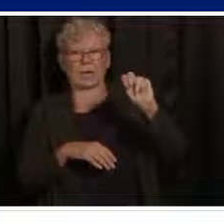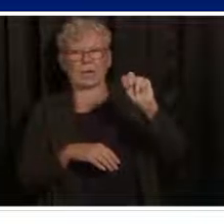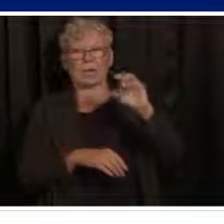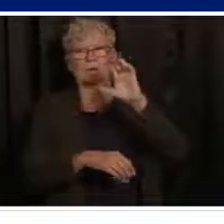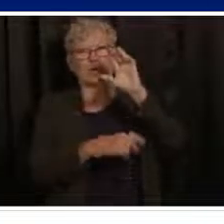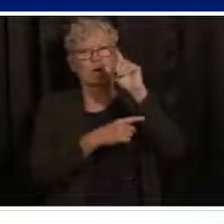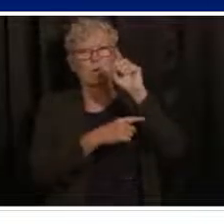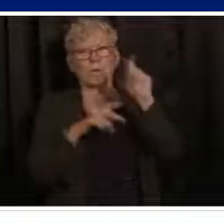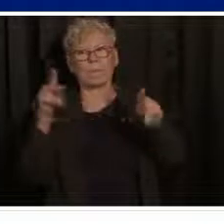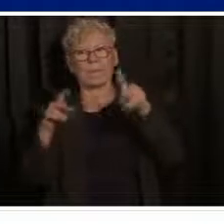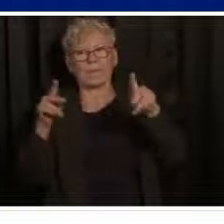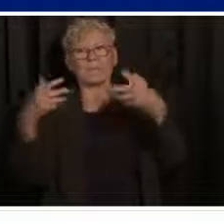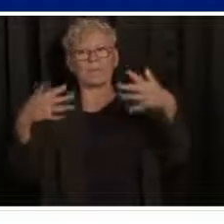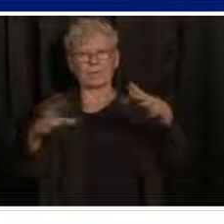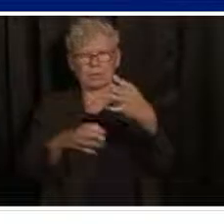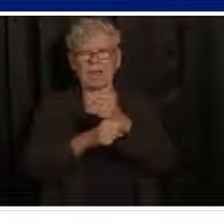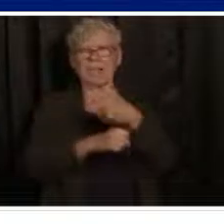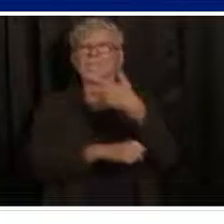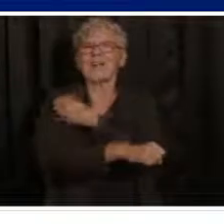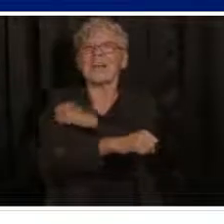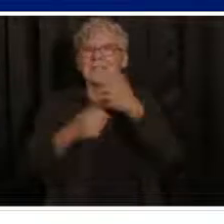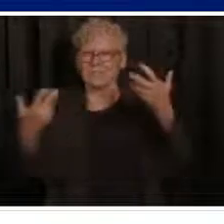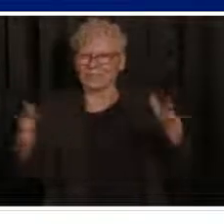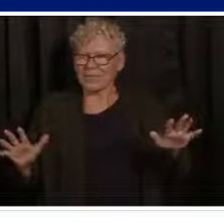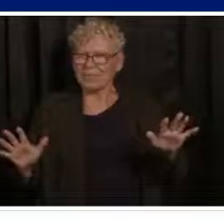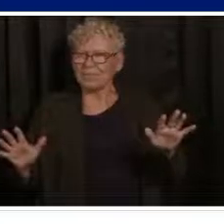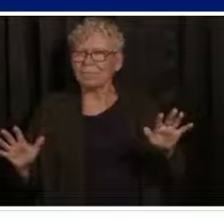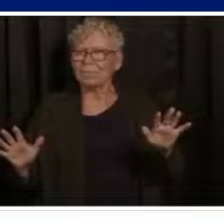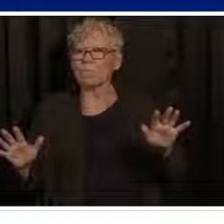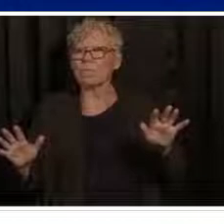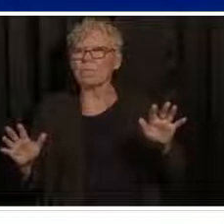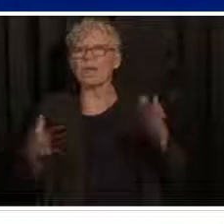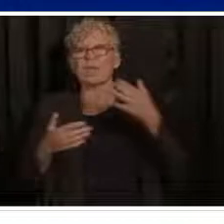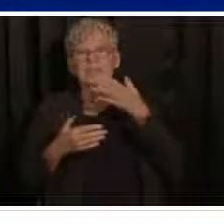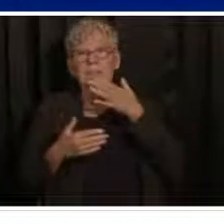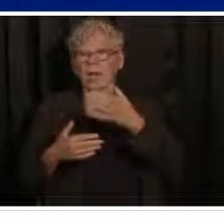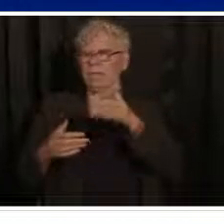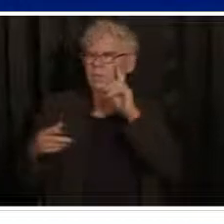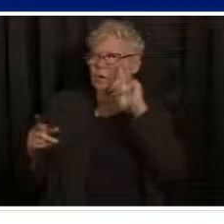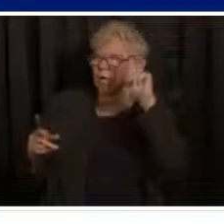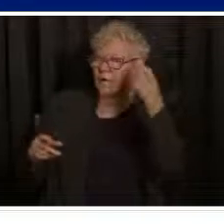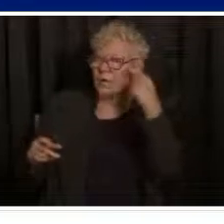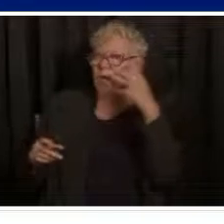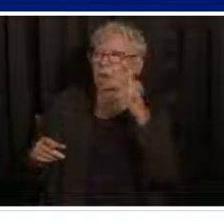to be important to Colorado's recovery. Thank you governor for all that you and your staff at the Colorado Department of